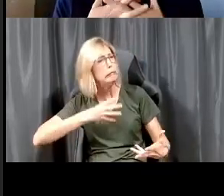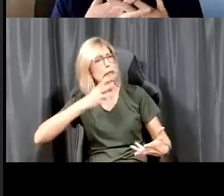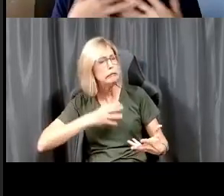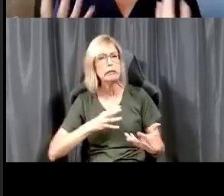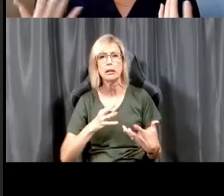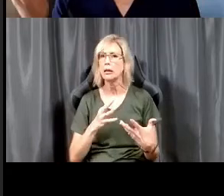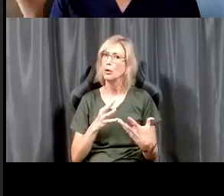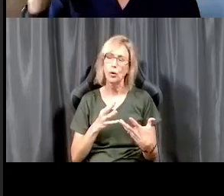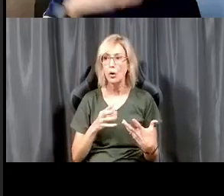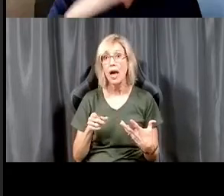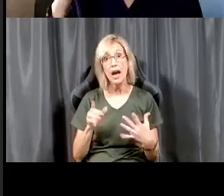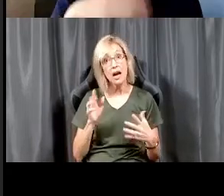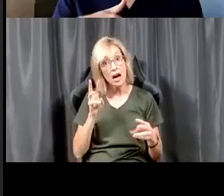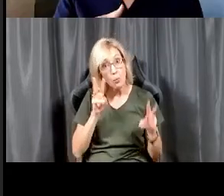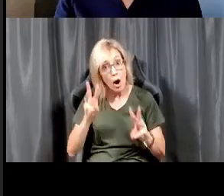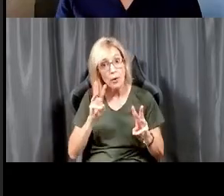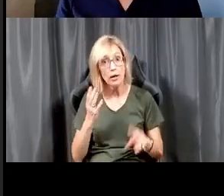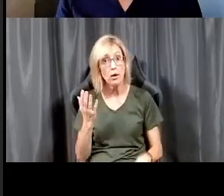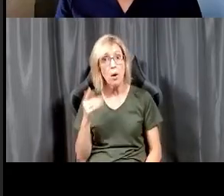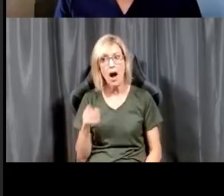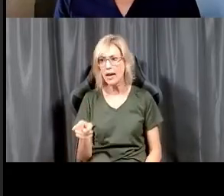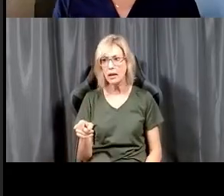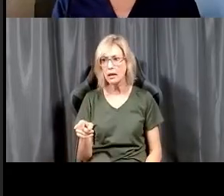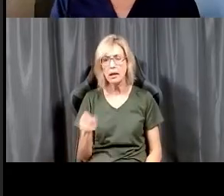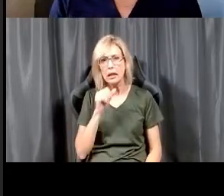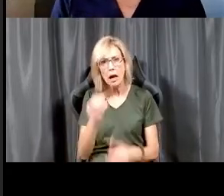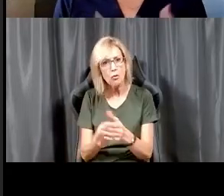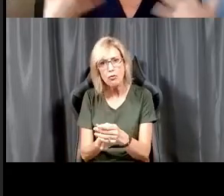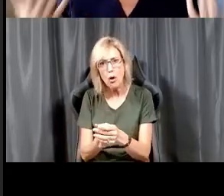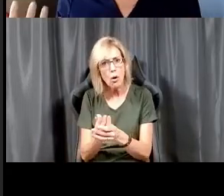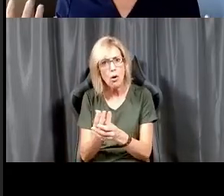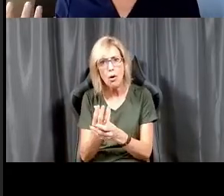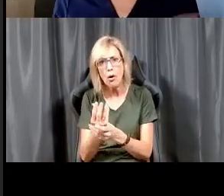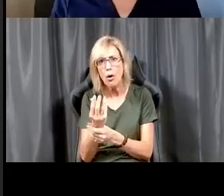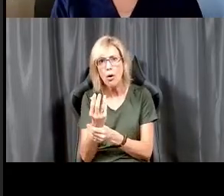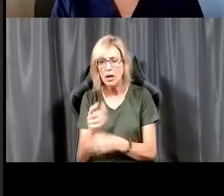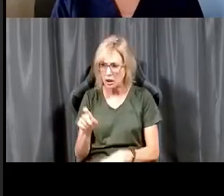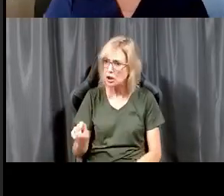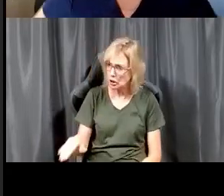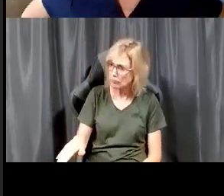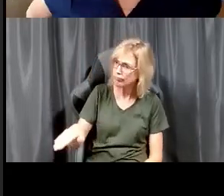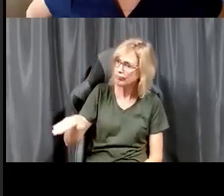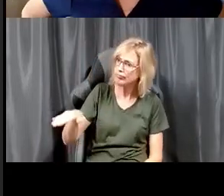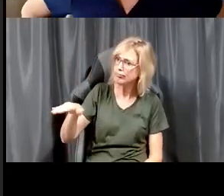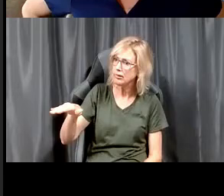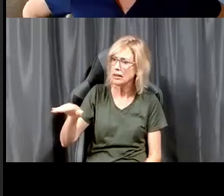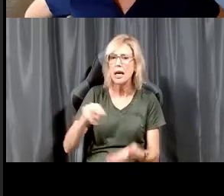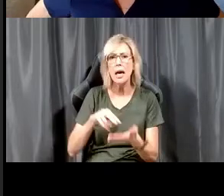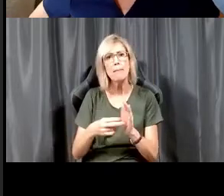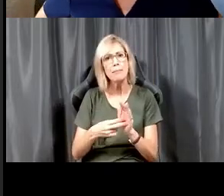Were worried because he started not growing as much as he should. Started being under nourished.